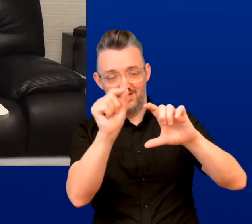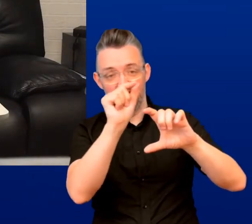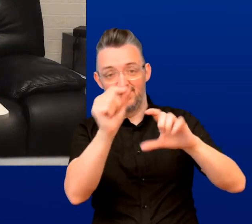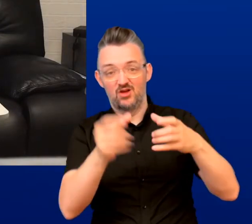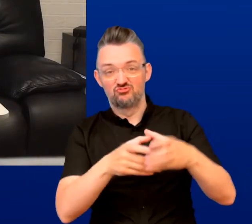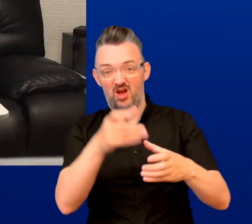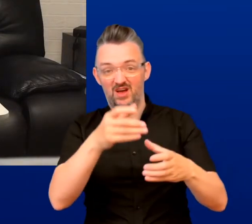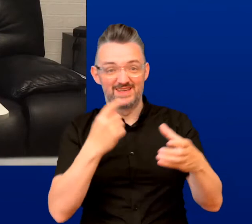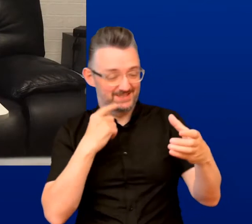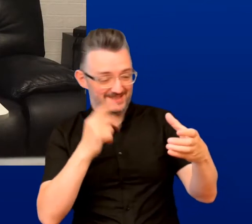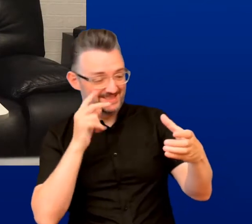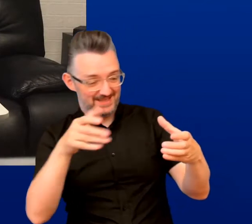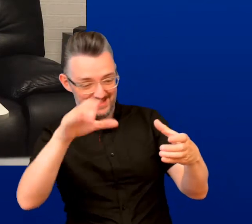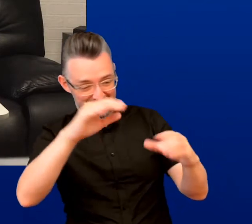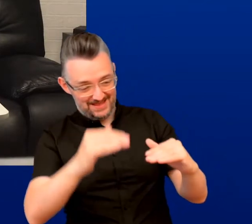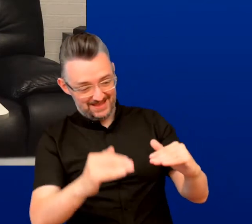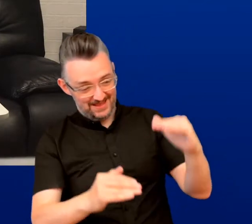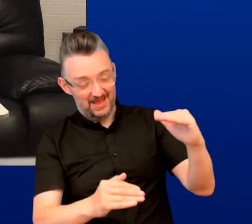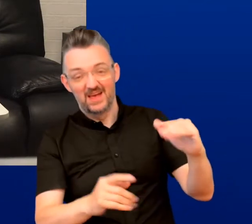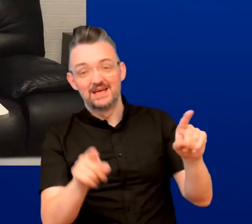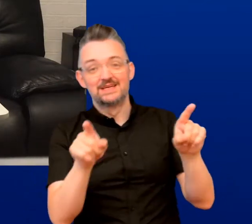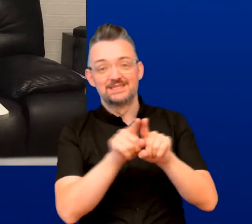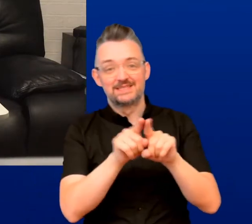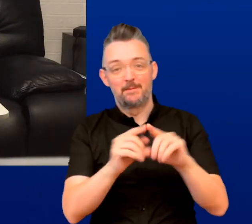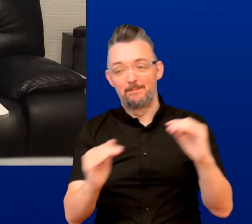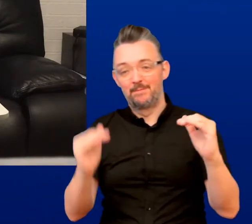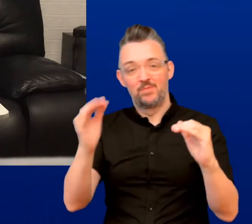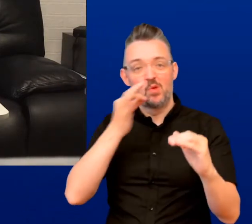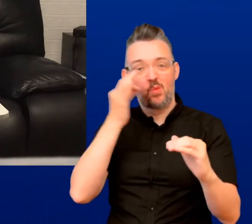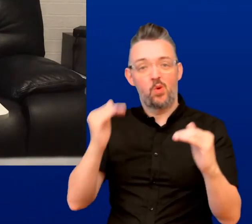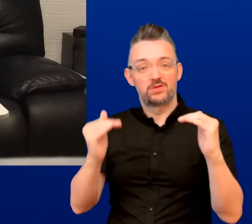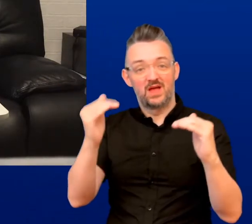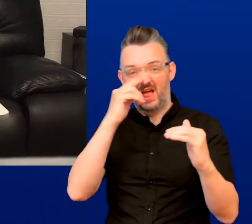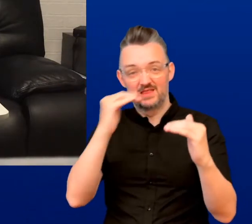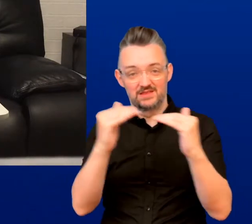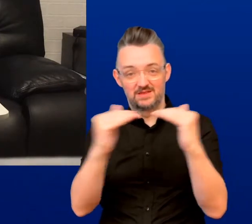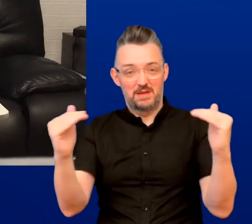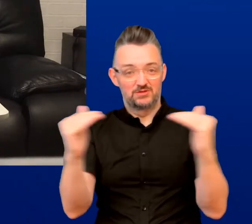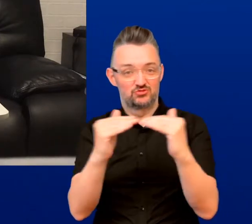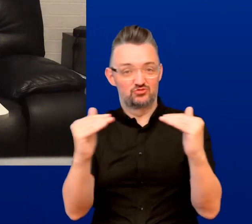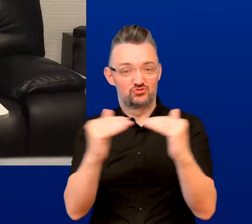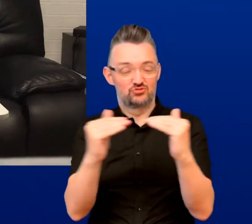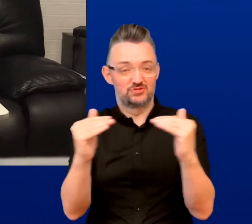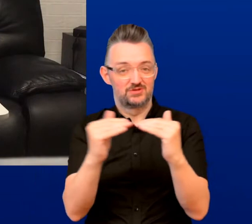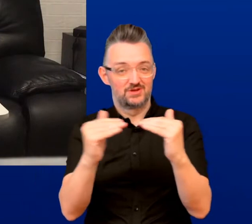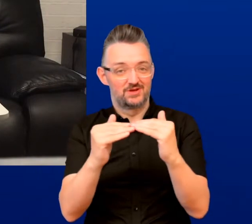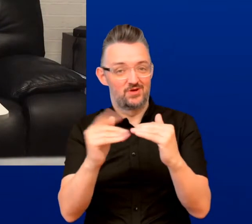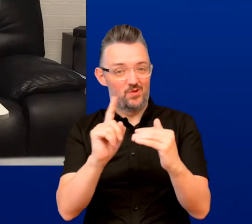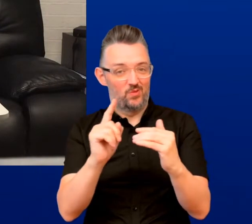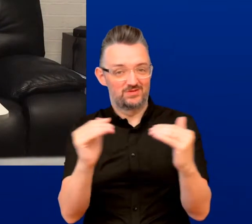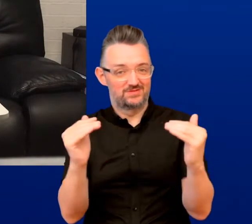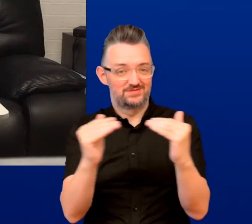how many parts of glue were going to be